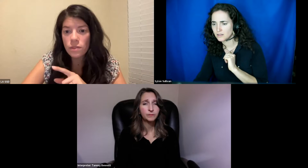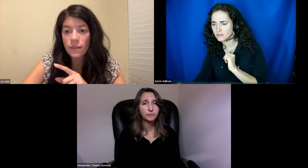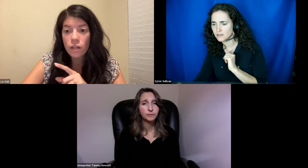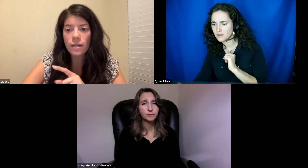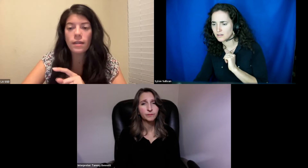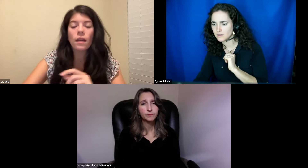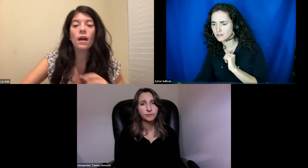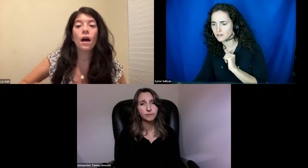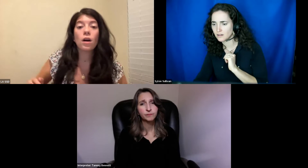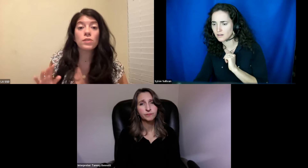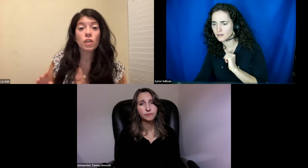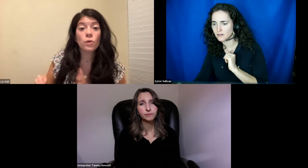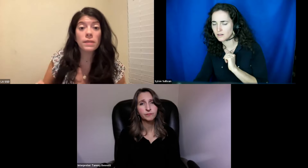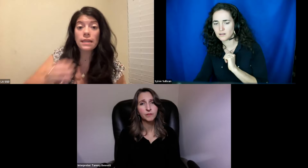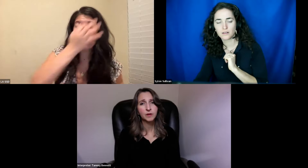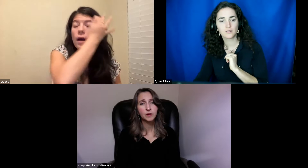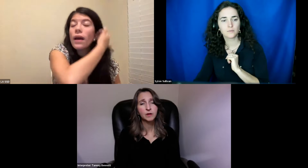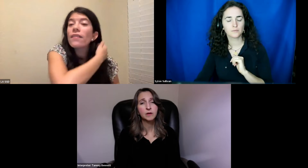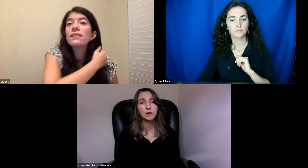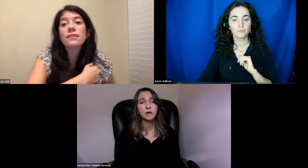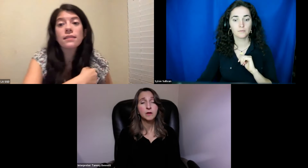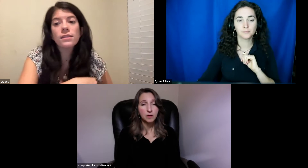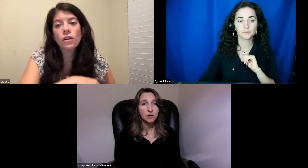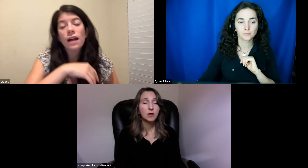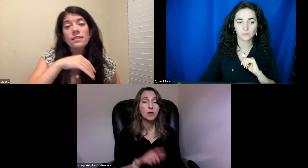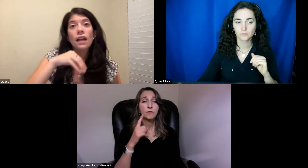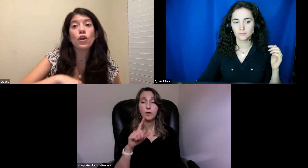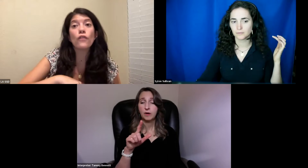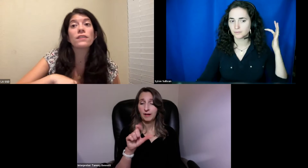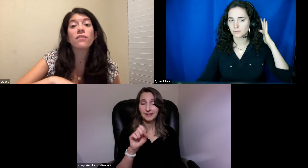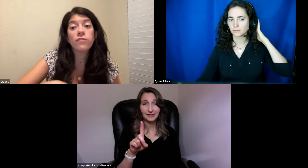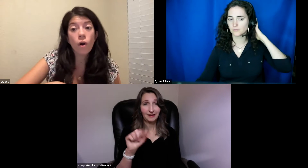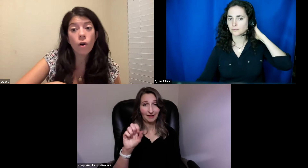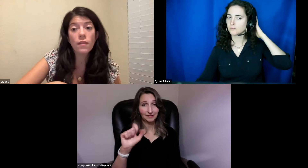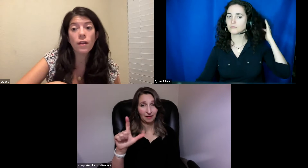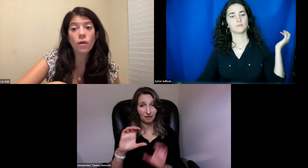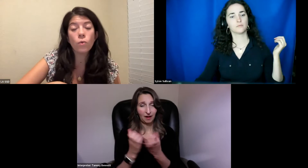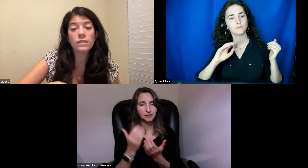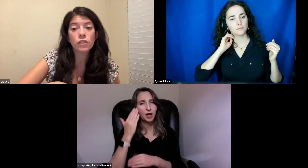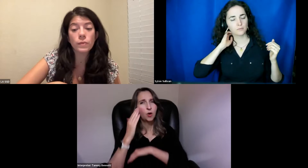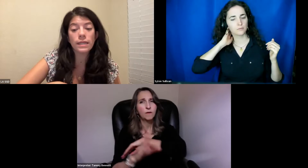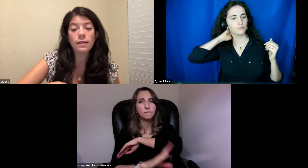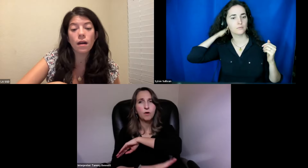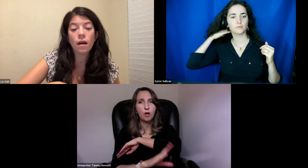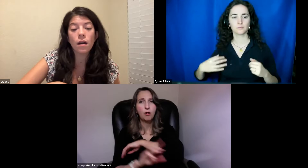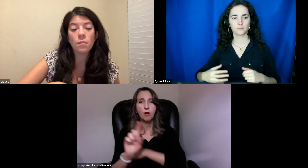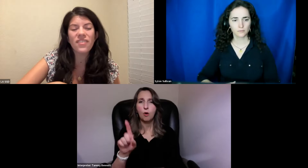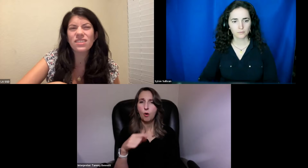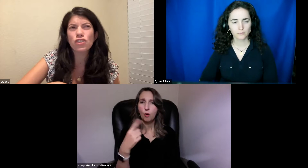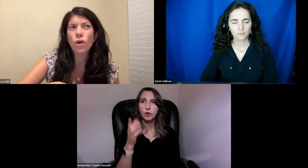So speaking about LSD ASL classes, I know for this fall they're only doing